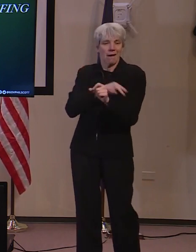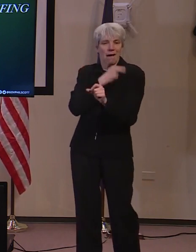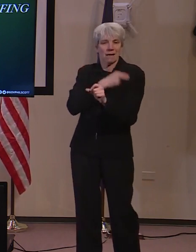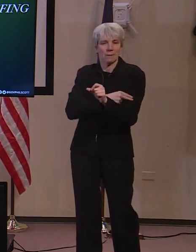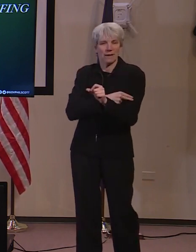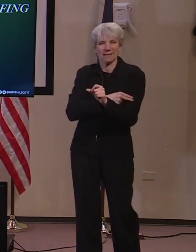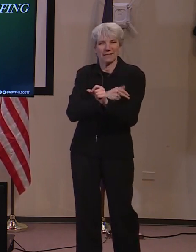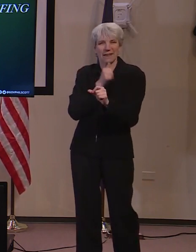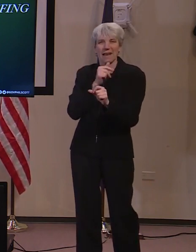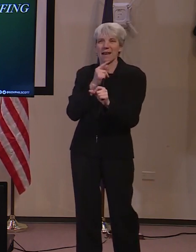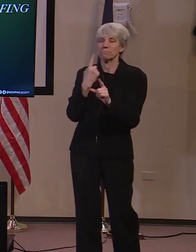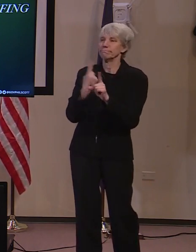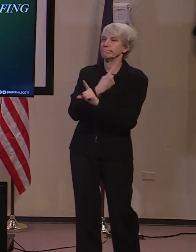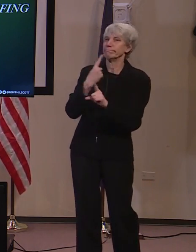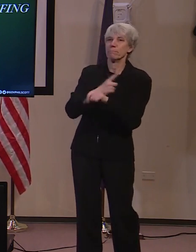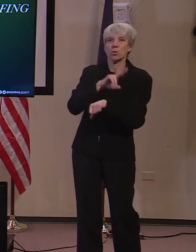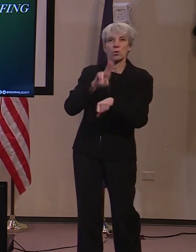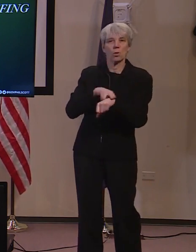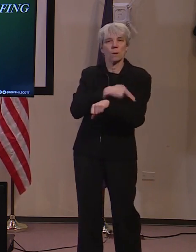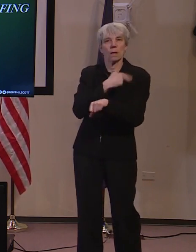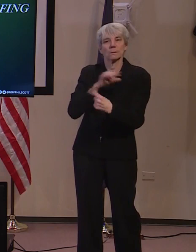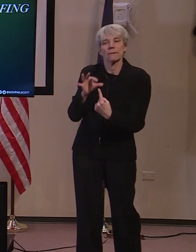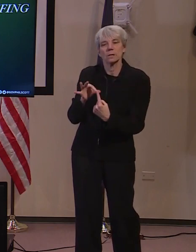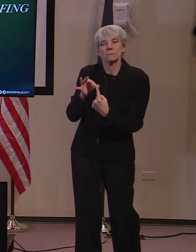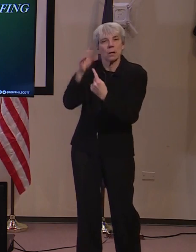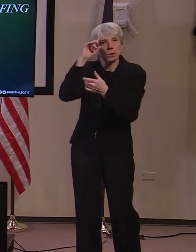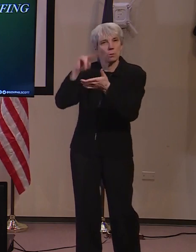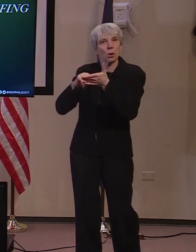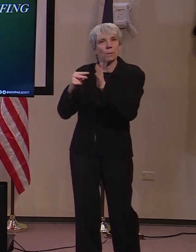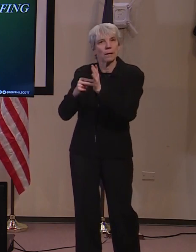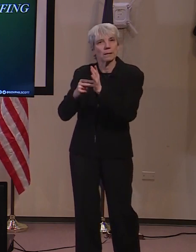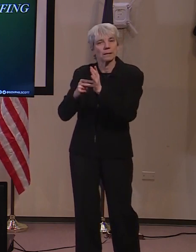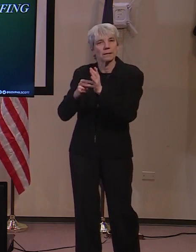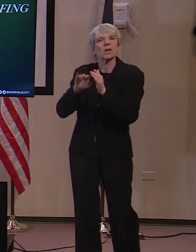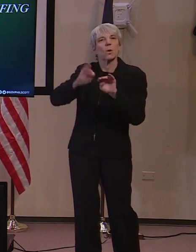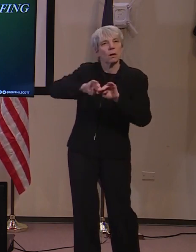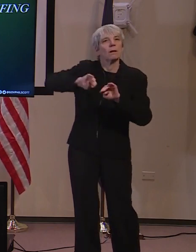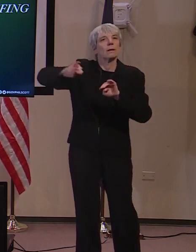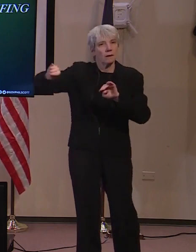hospitalized for covid. The Brattleboro retreat in the Vermont Psychiatric